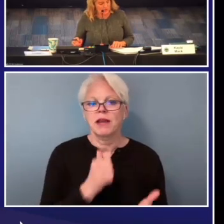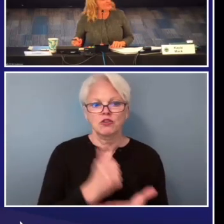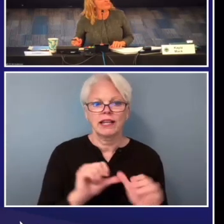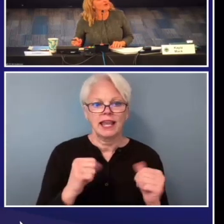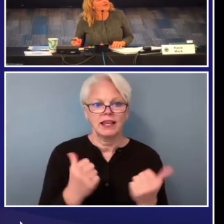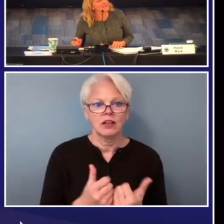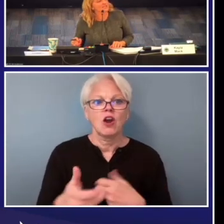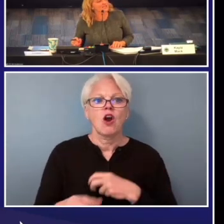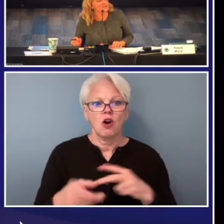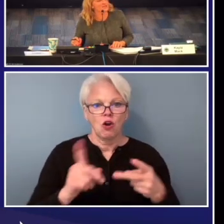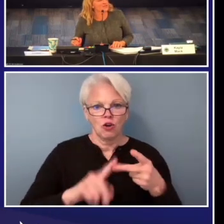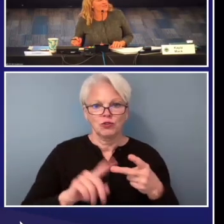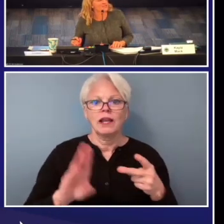alternate Brian Kessler to the table.